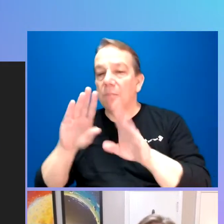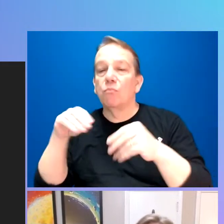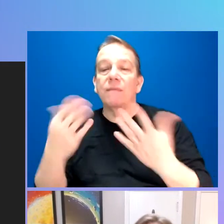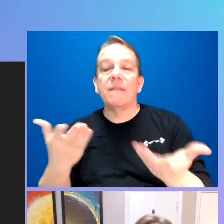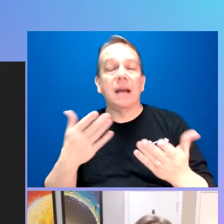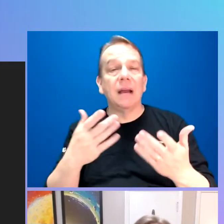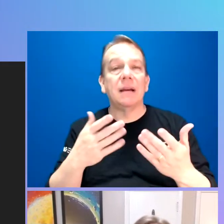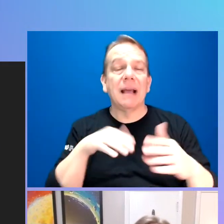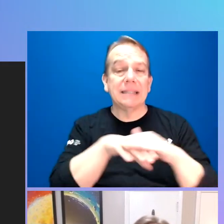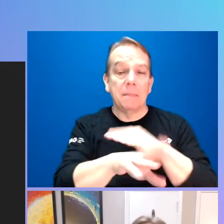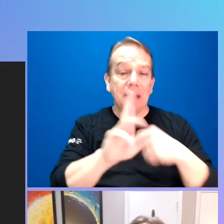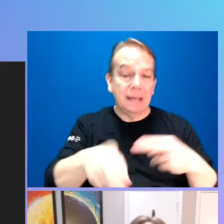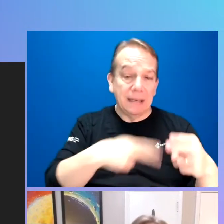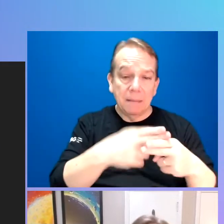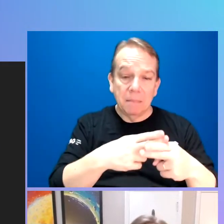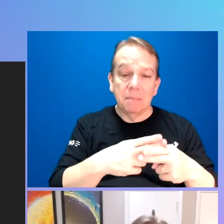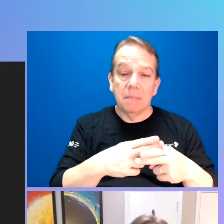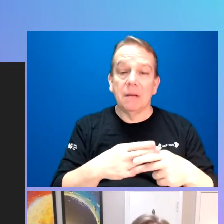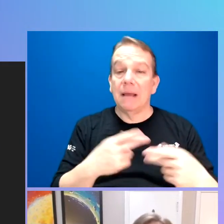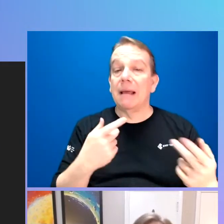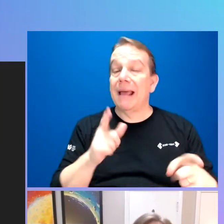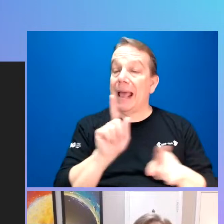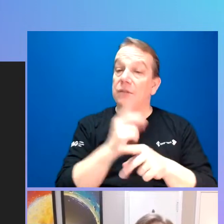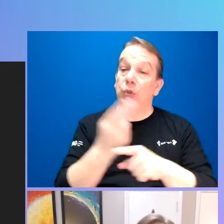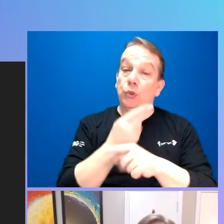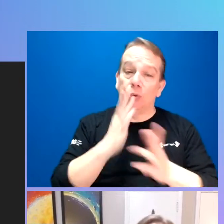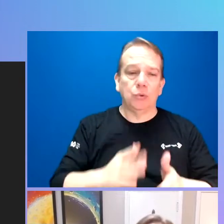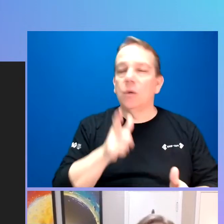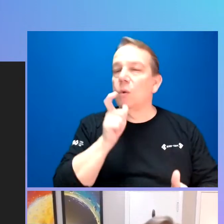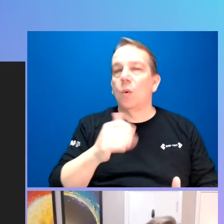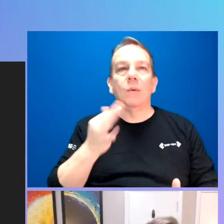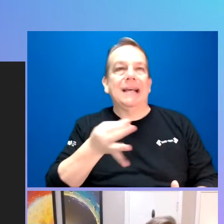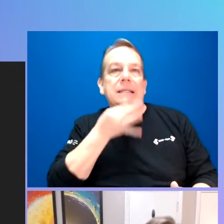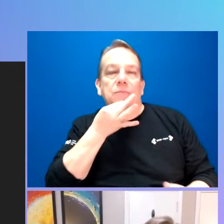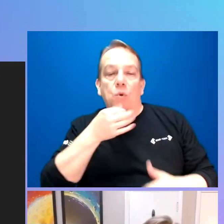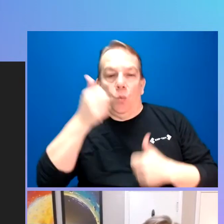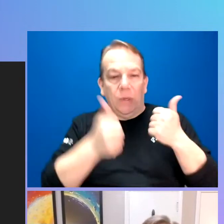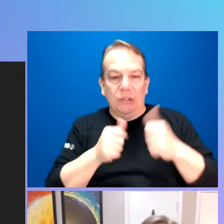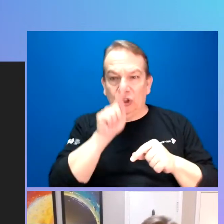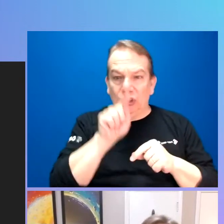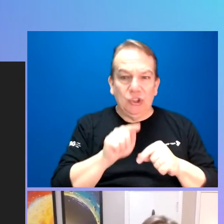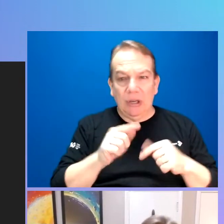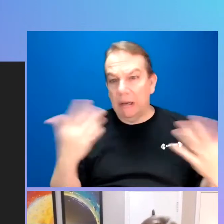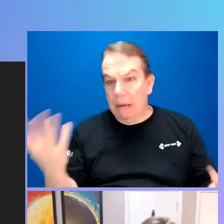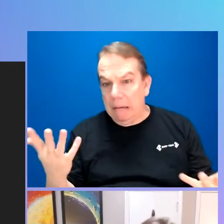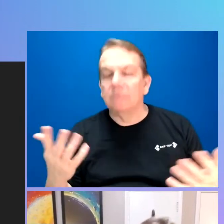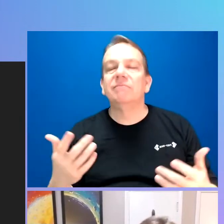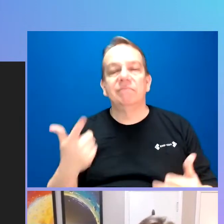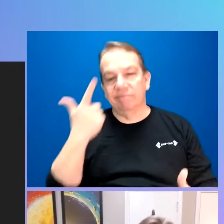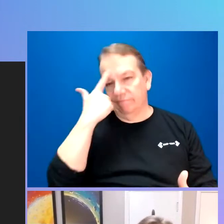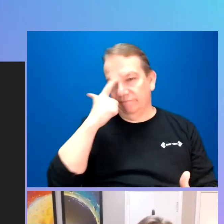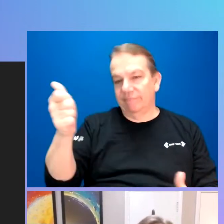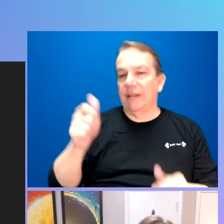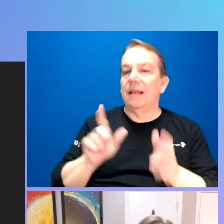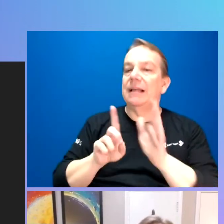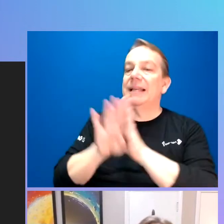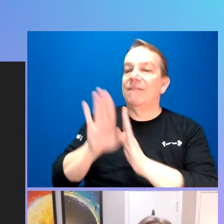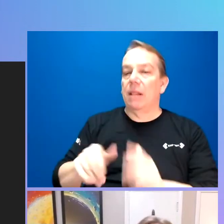name and as a uxer, you don't need to be an expert on when to use which method you can leave